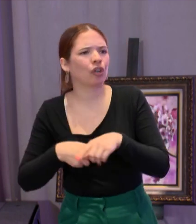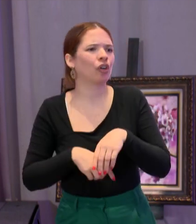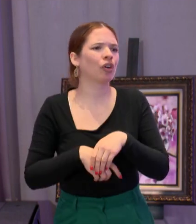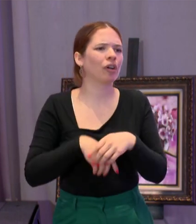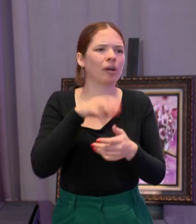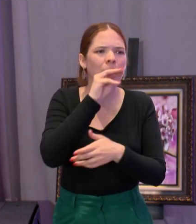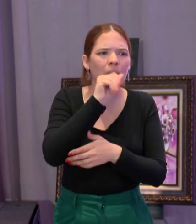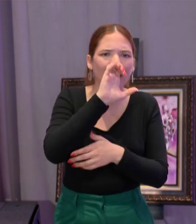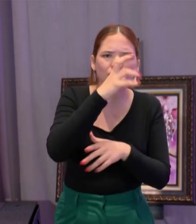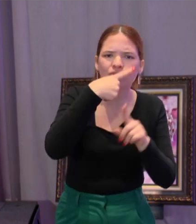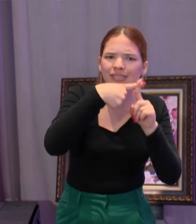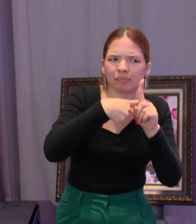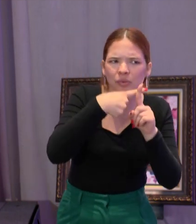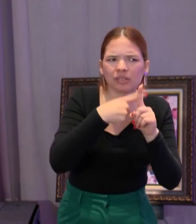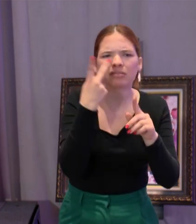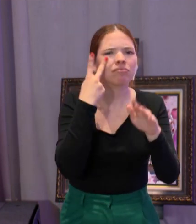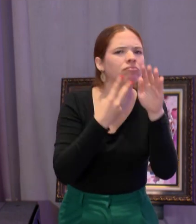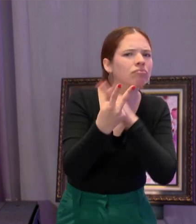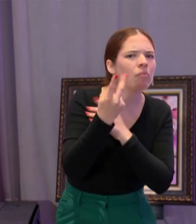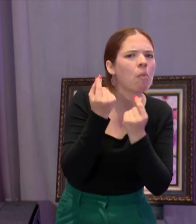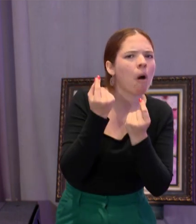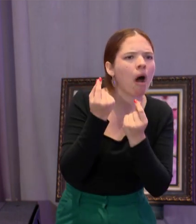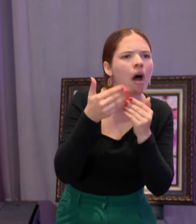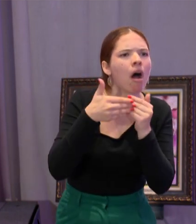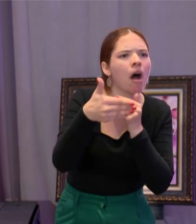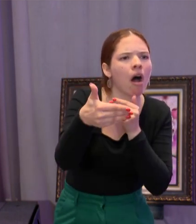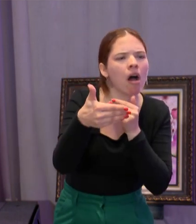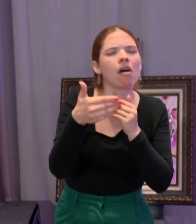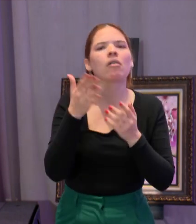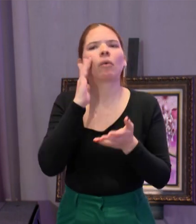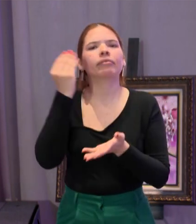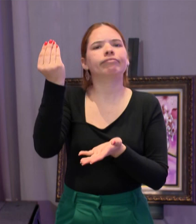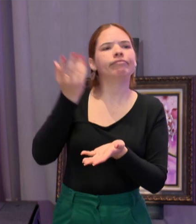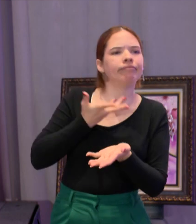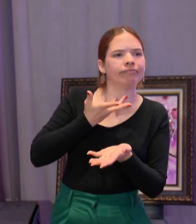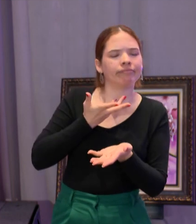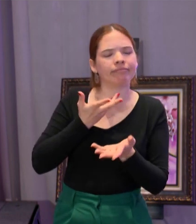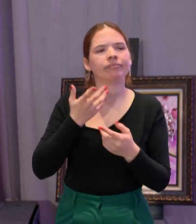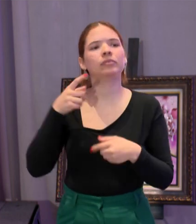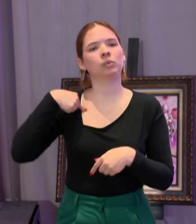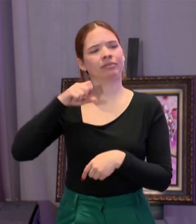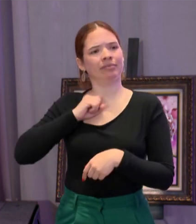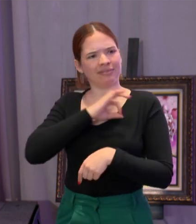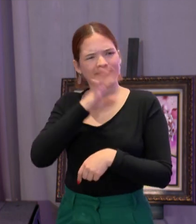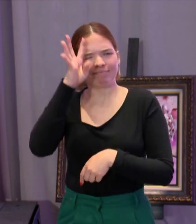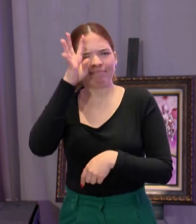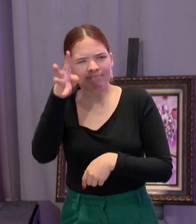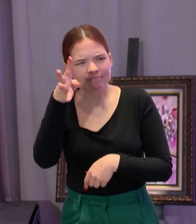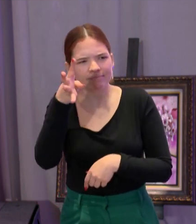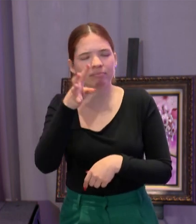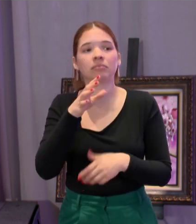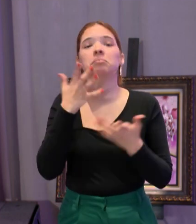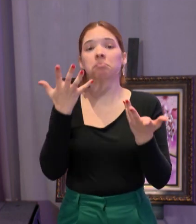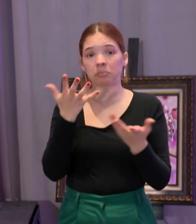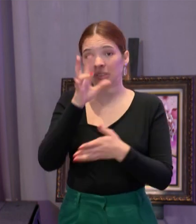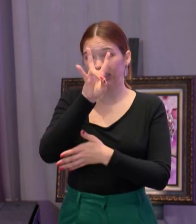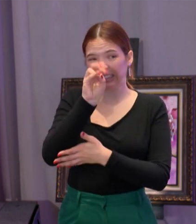WHAT THE TREES ARE TELLING US, OUR STAFF HAS COME UP WITH A PROJECTED BLOOM DATE WHEN 70% OF